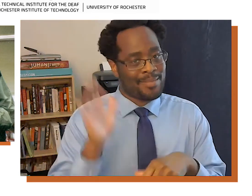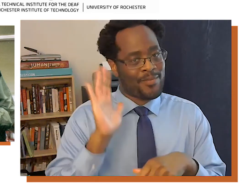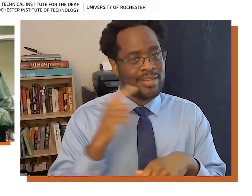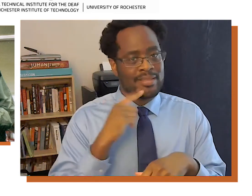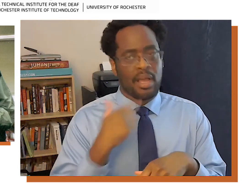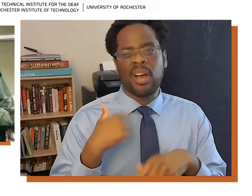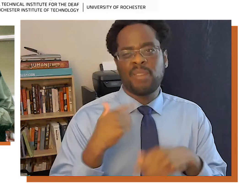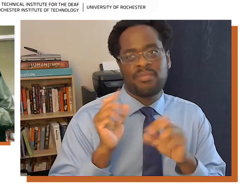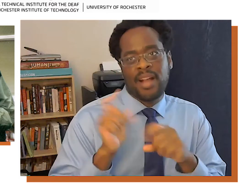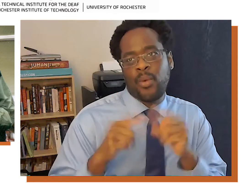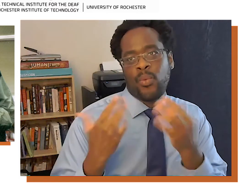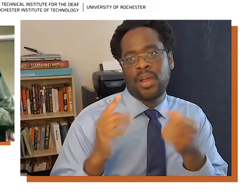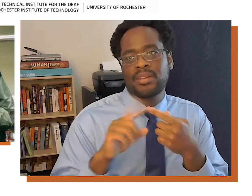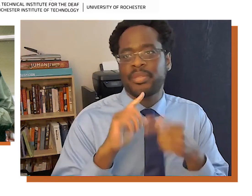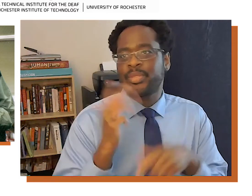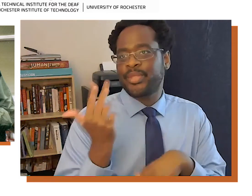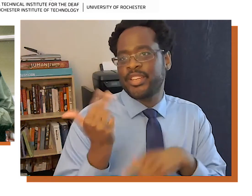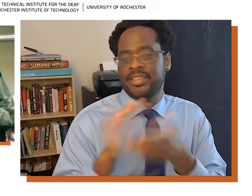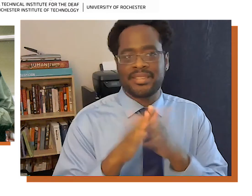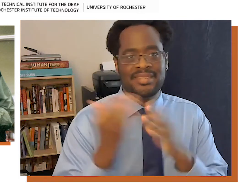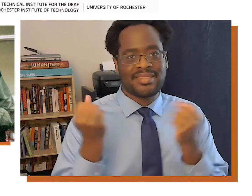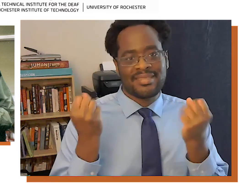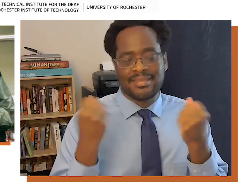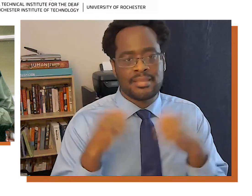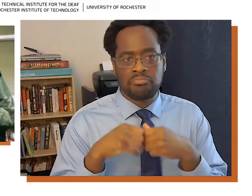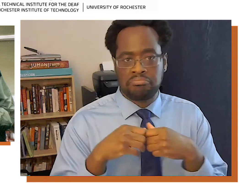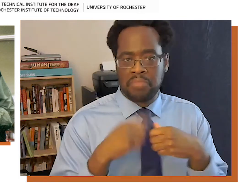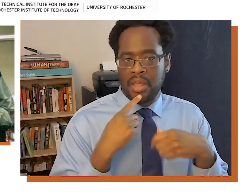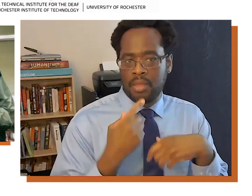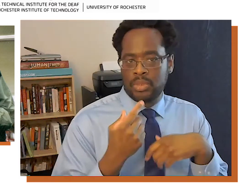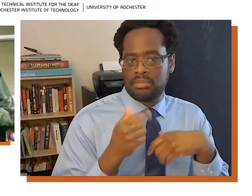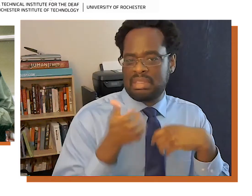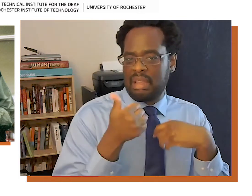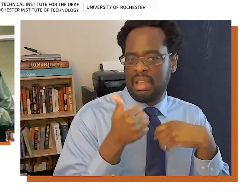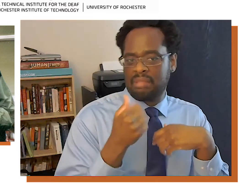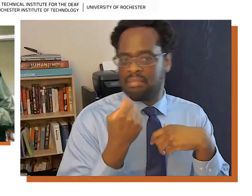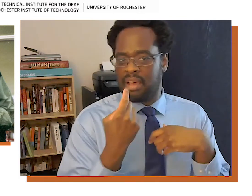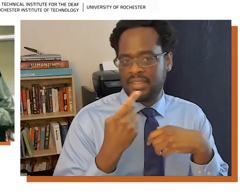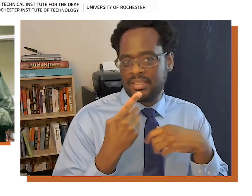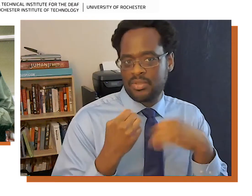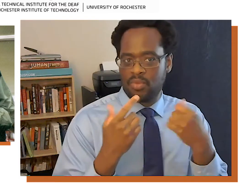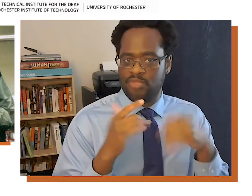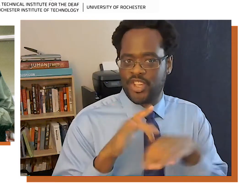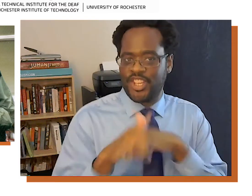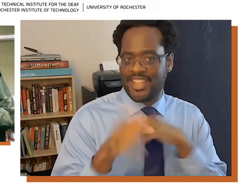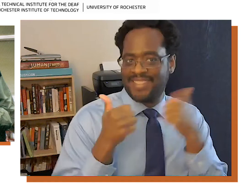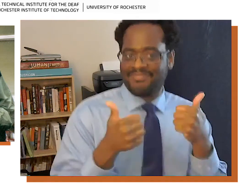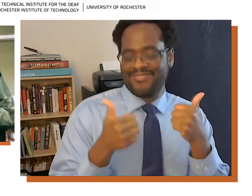about that time. I was about 10 or 11 maybe and then close to 13